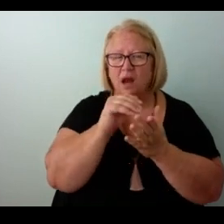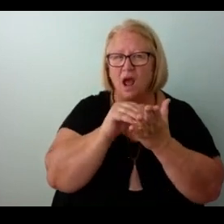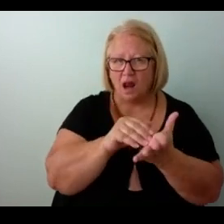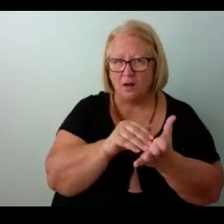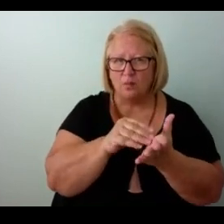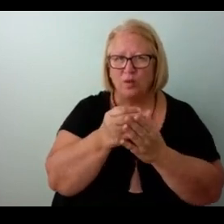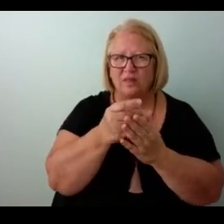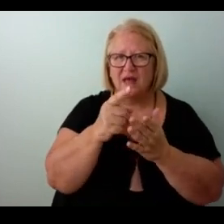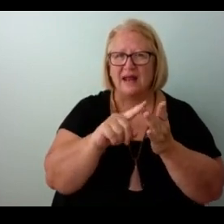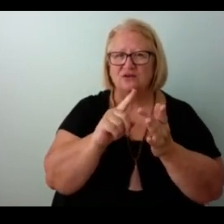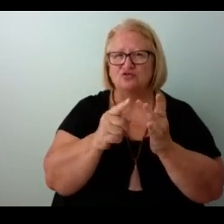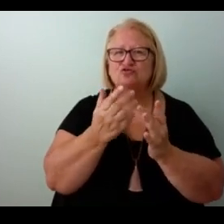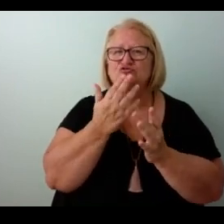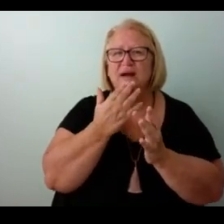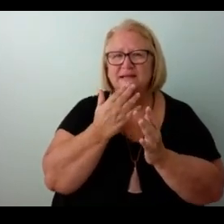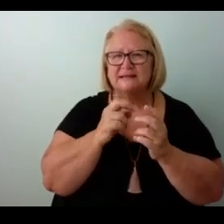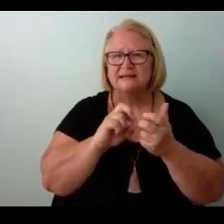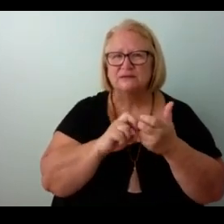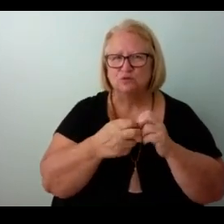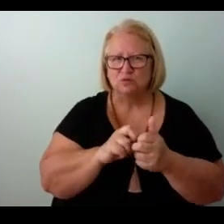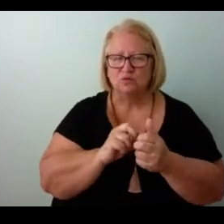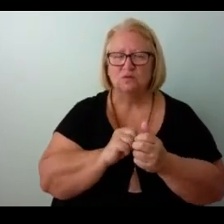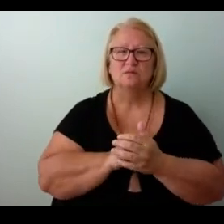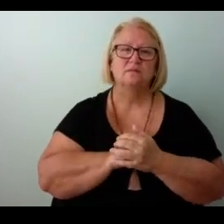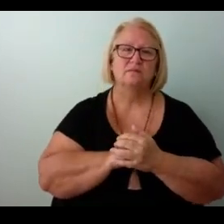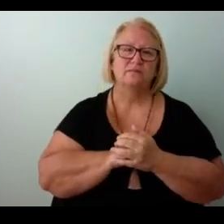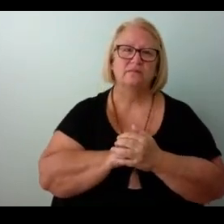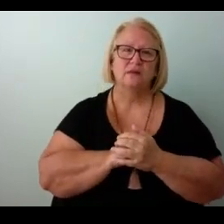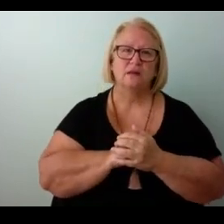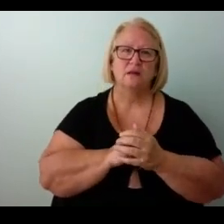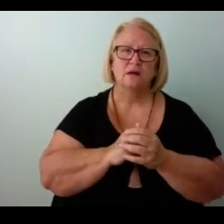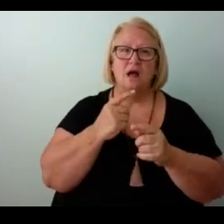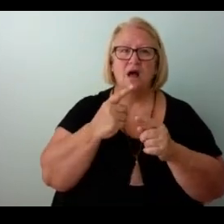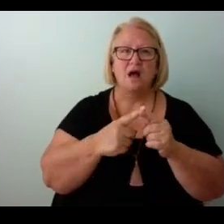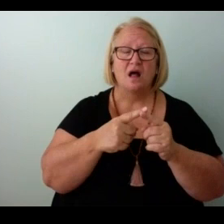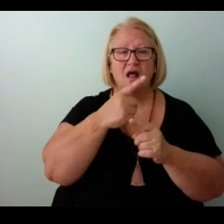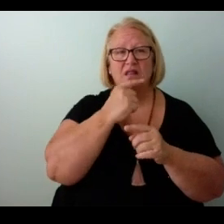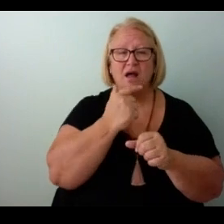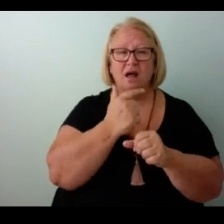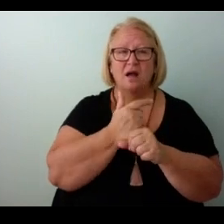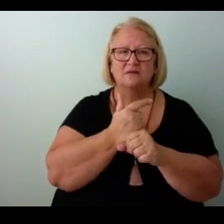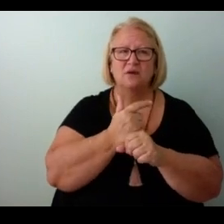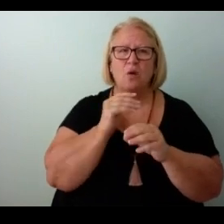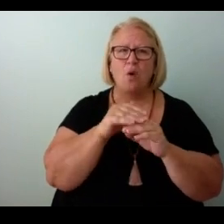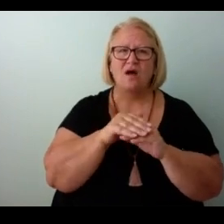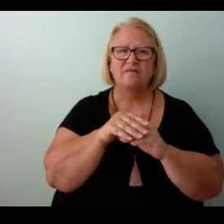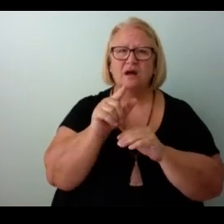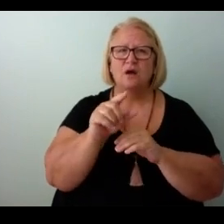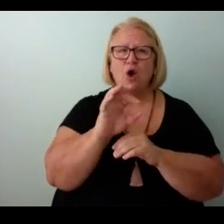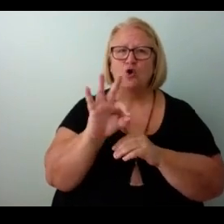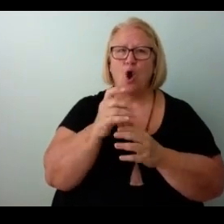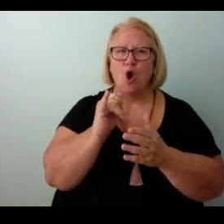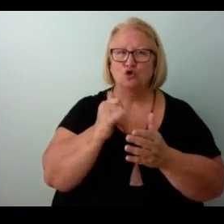They're also mentioning in that question not just mortgages but personal loans